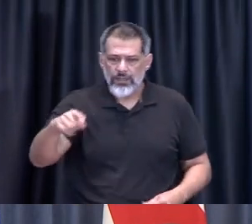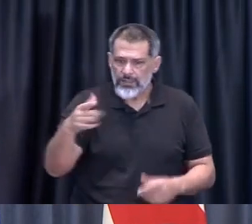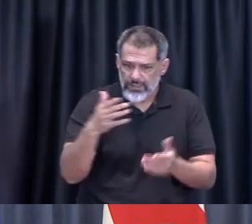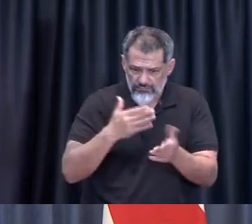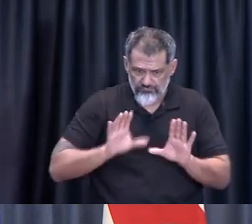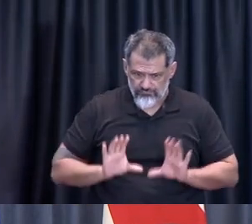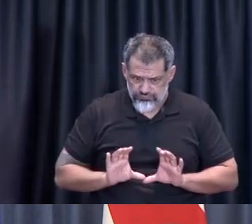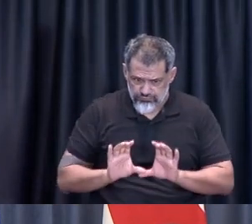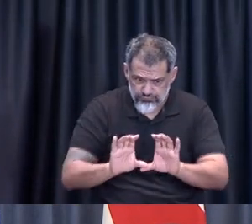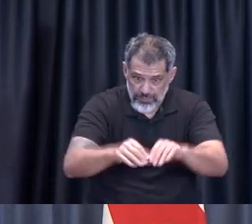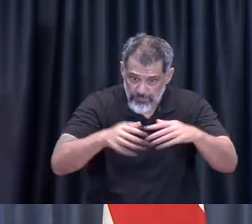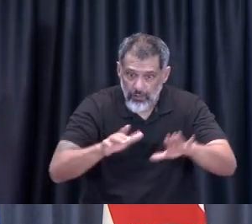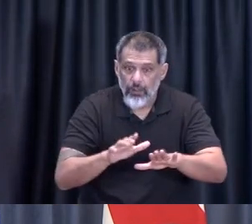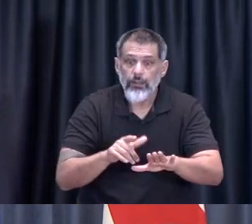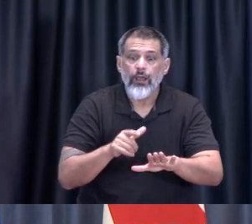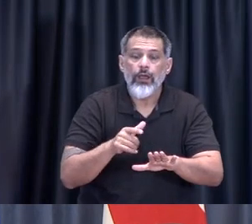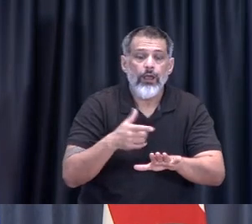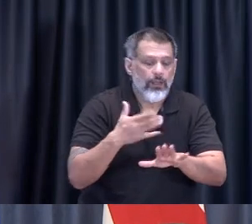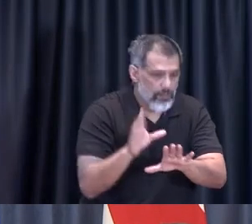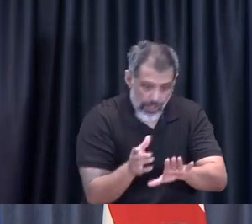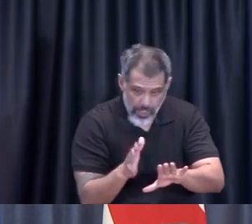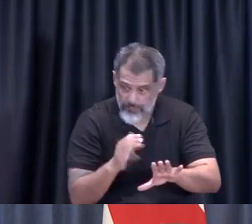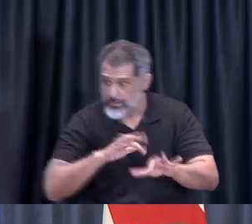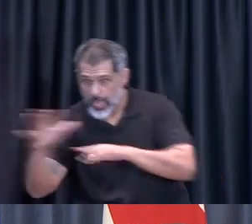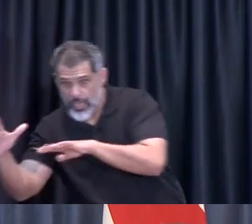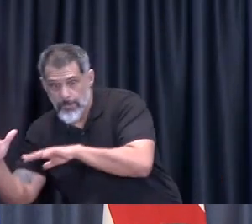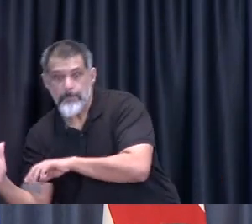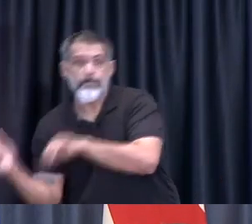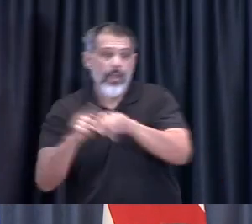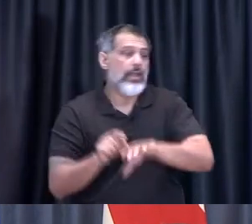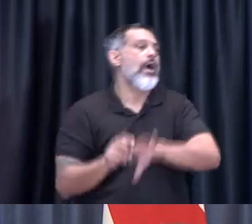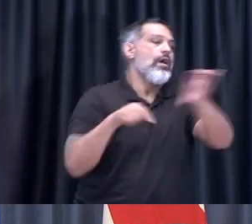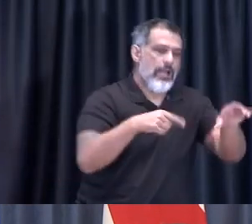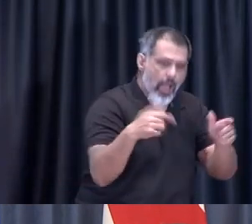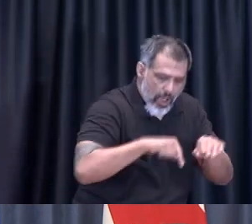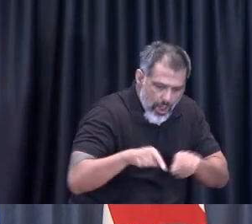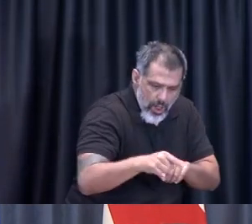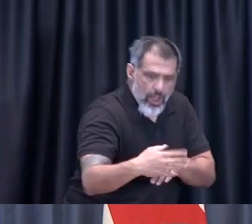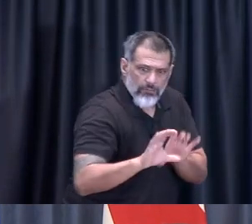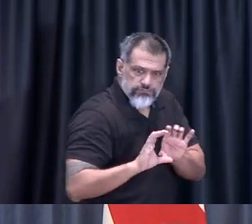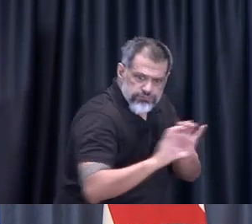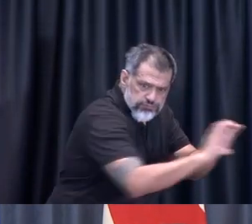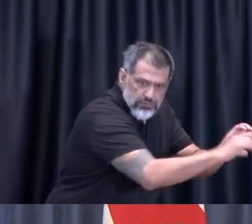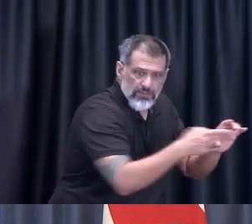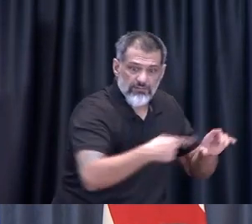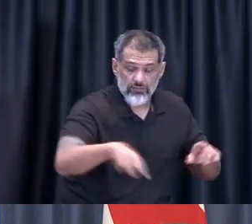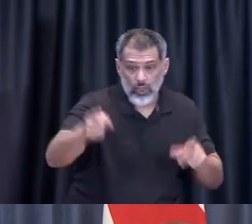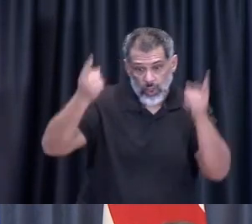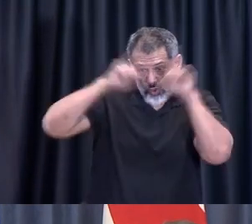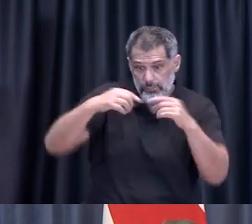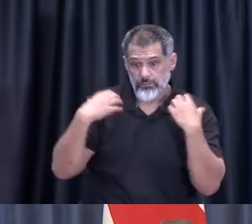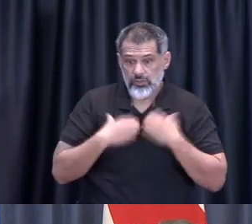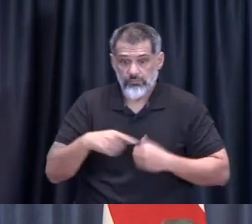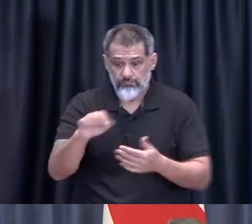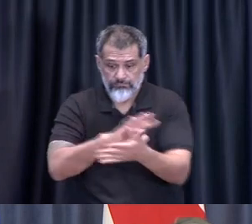multiple times, and we continue to do that. And I agree with the mayor that all those locations need to continue to come into 311.